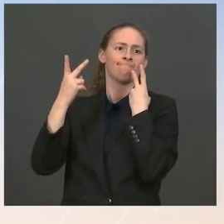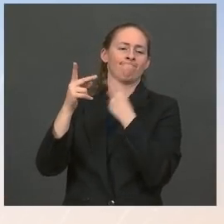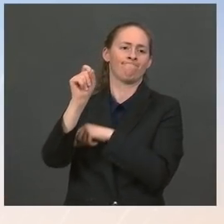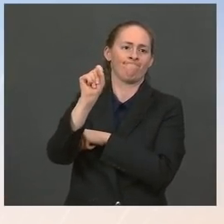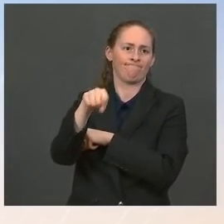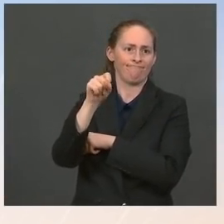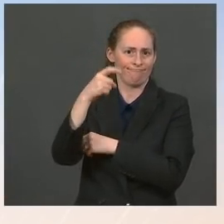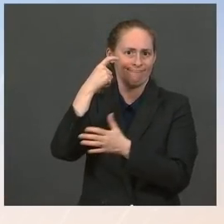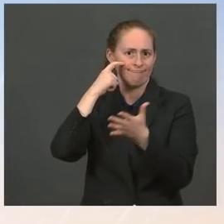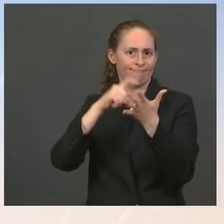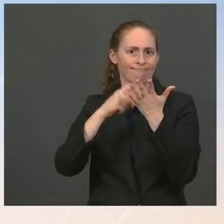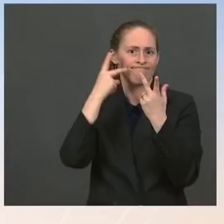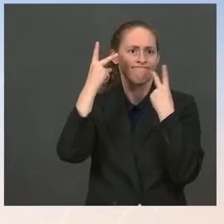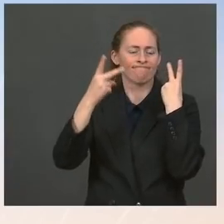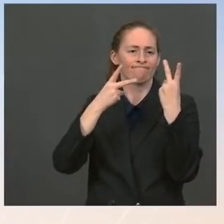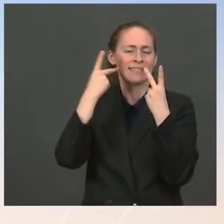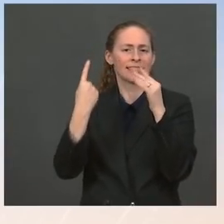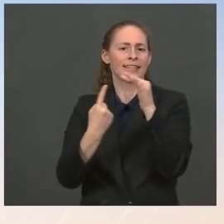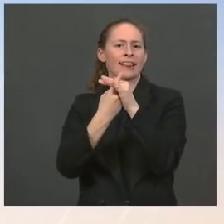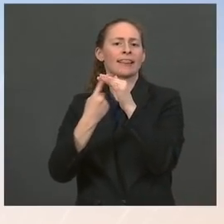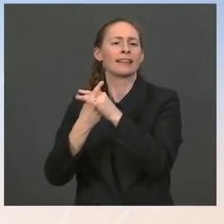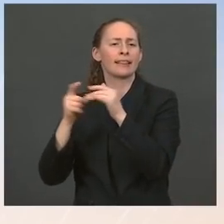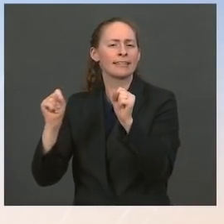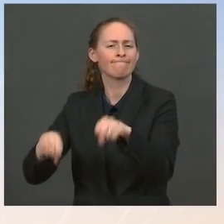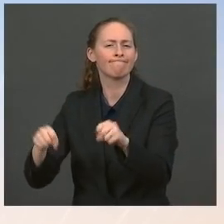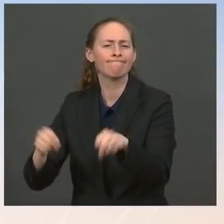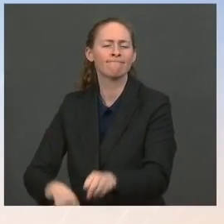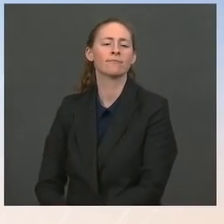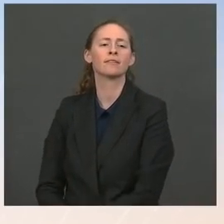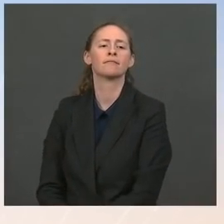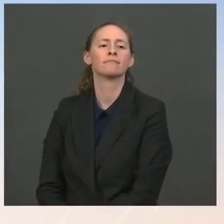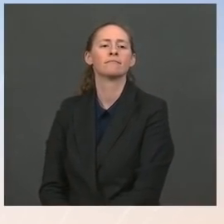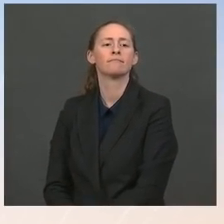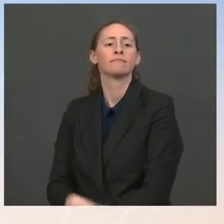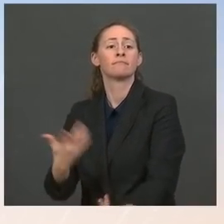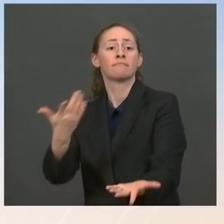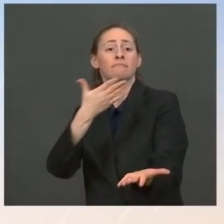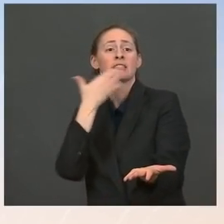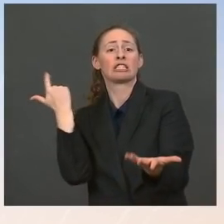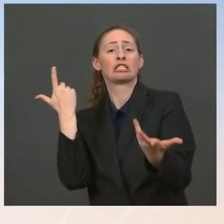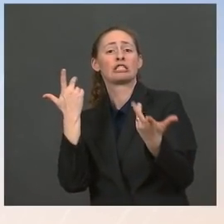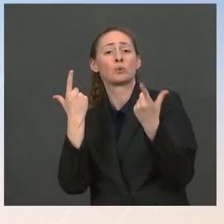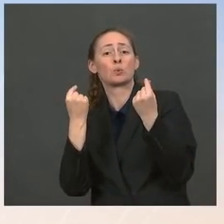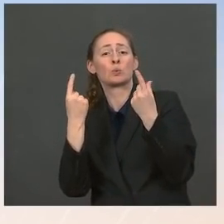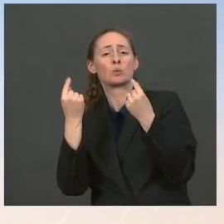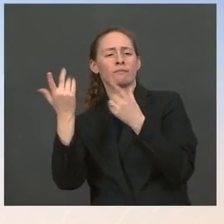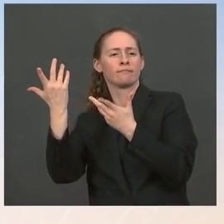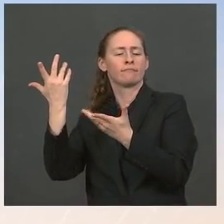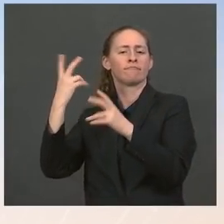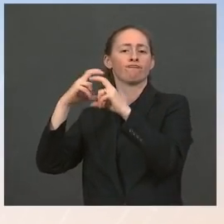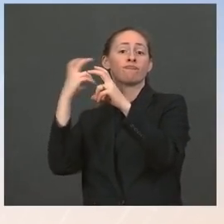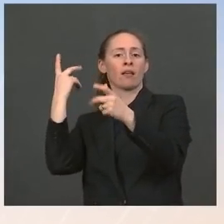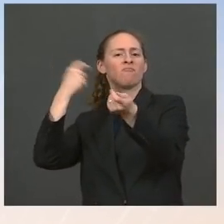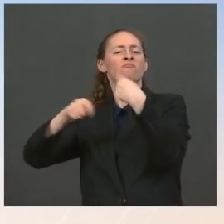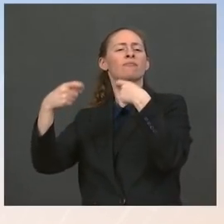The Healthy Ports Initiative helps electrify them so that you don't have to worry about the emissions. And, to me, that goes hand-in-hand with those efficiency gains that we're trying to drive.